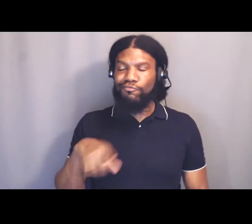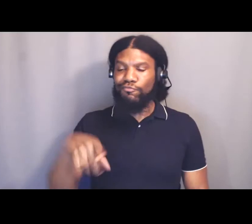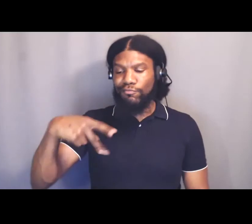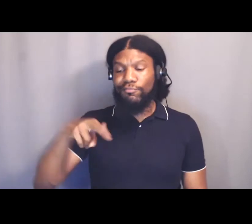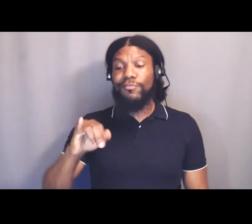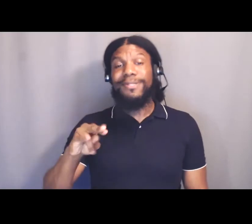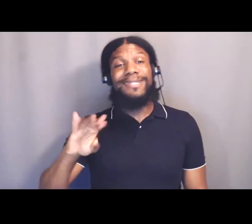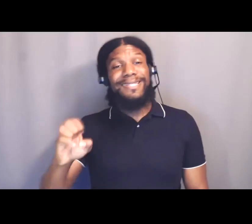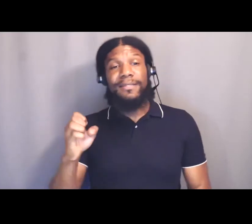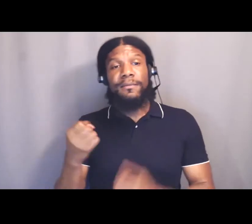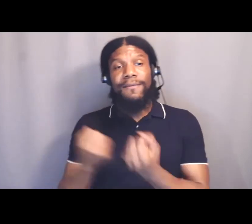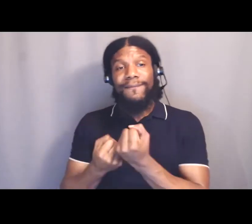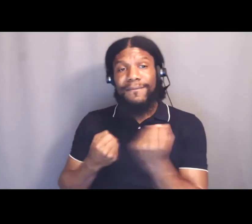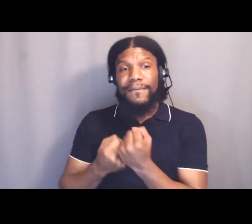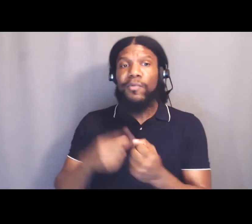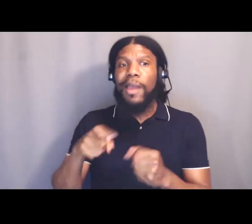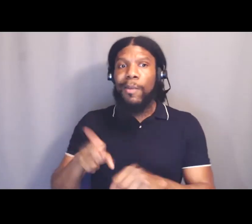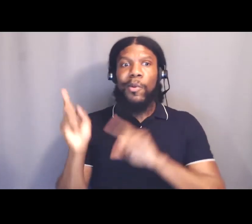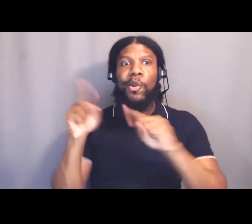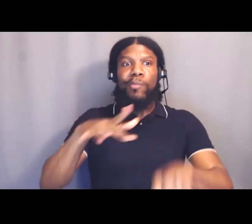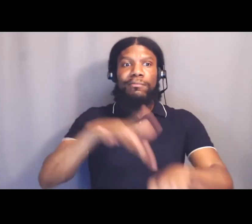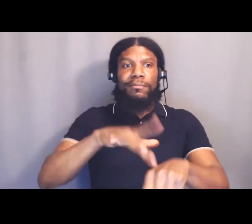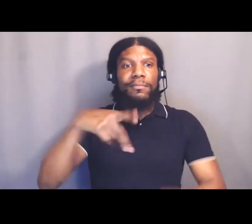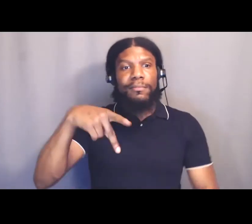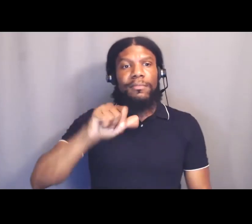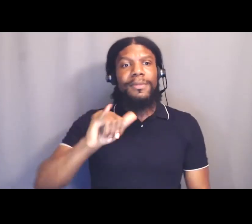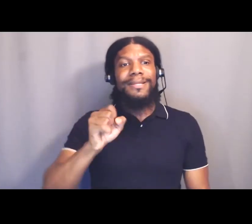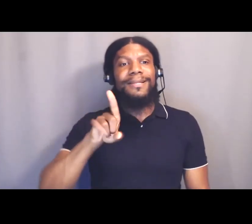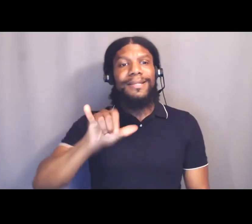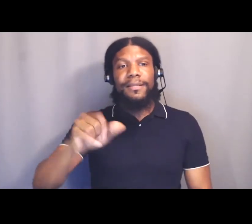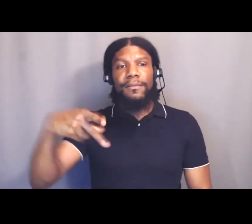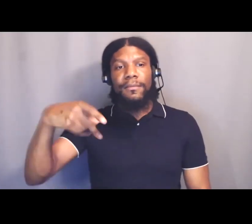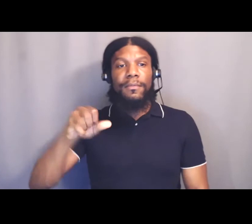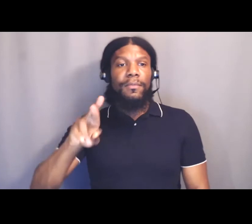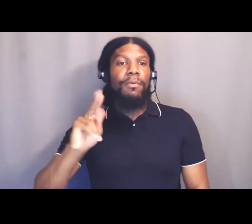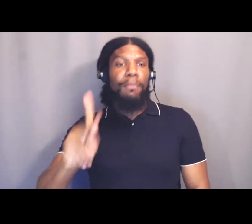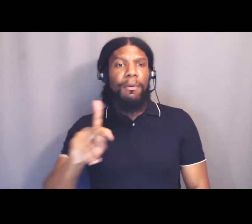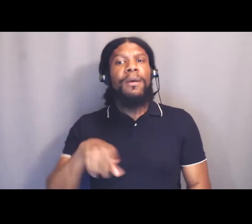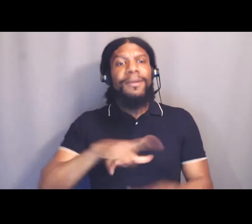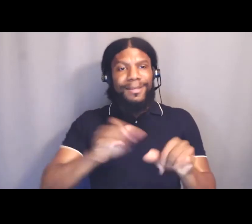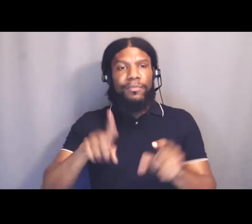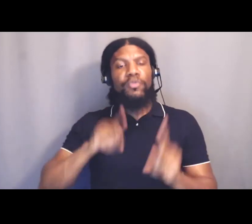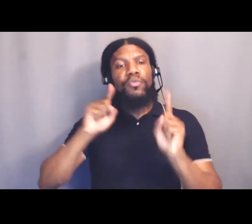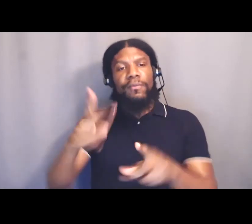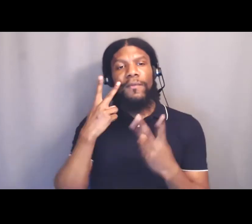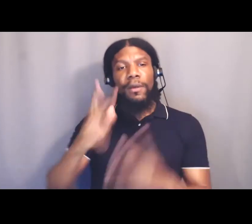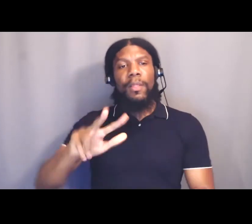but you also have to go to 38th and Chicago and see George Floyd Square, which is just